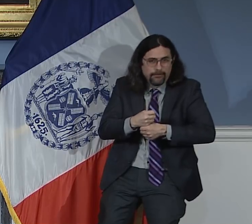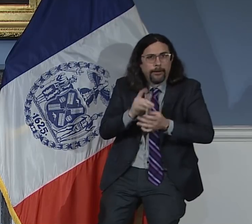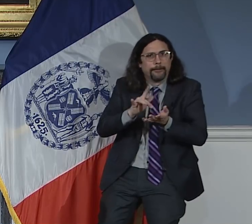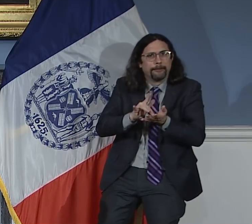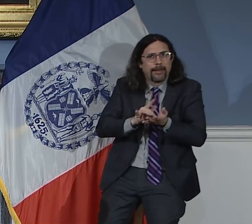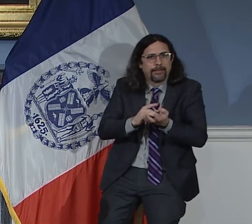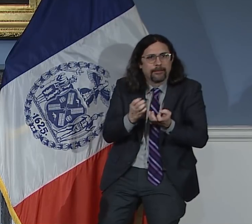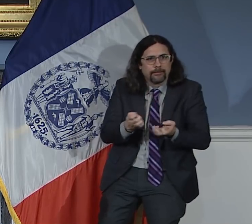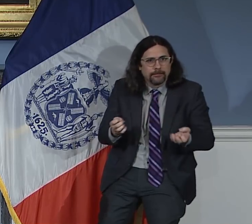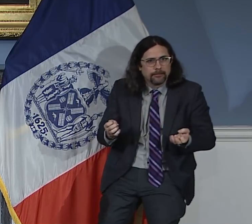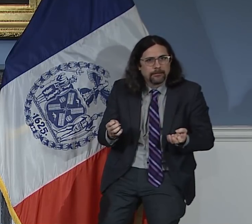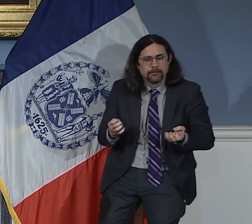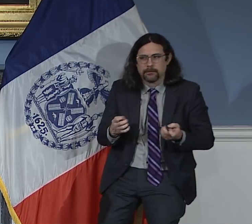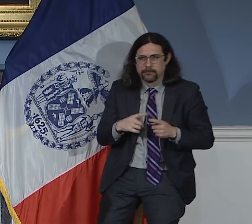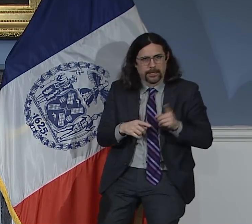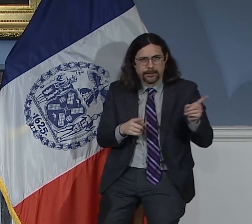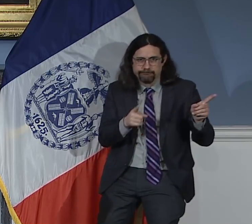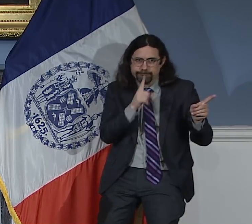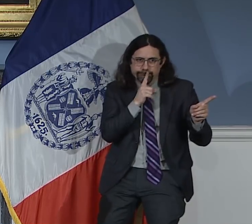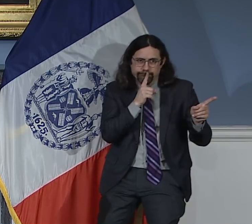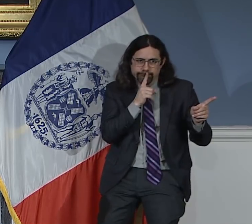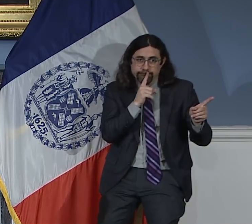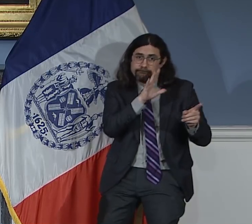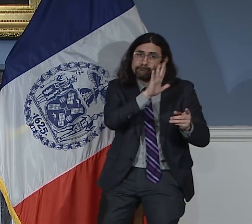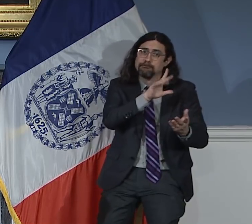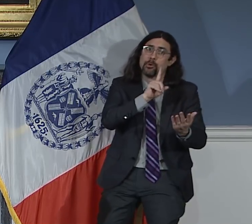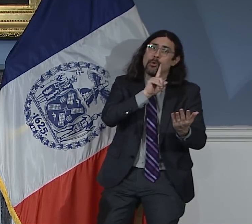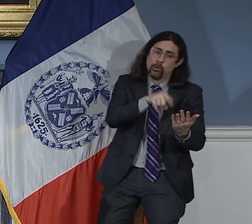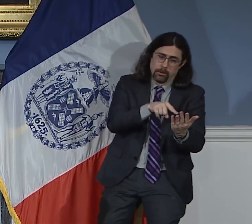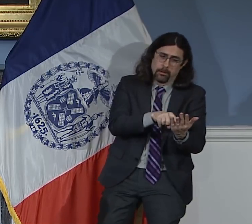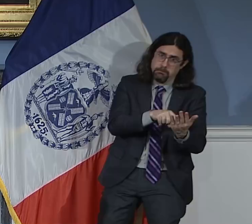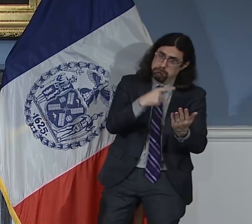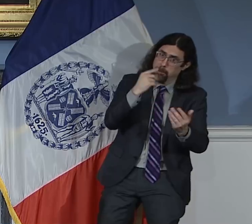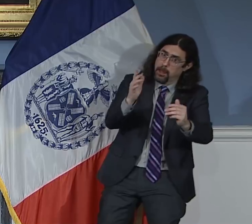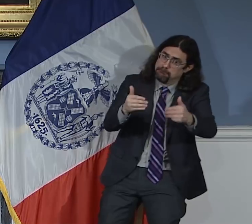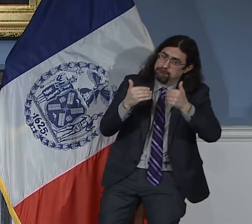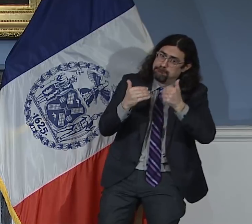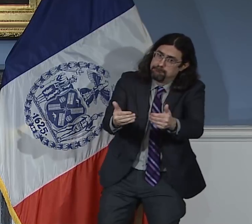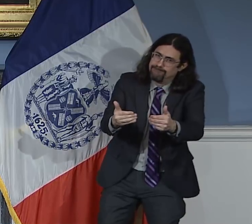NEEDED ITEMS. THAT HAS NOT HPEAPNED.